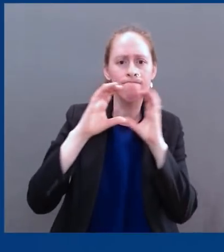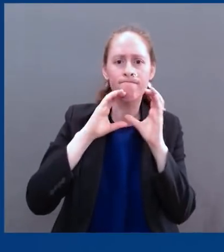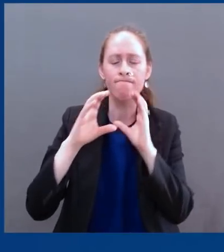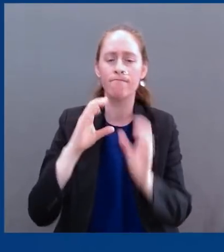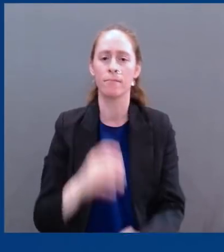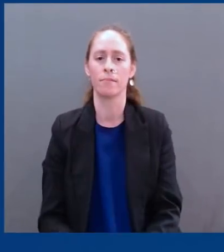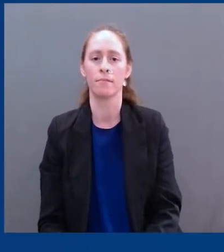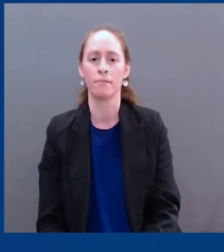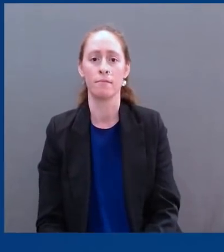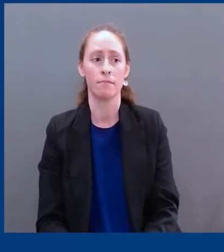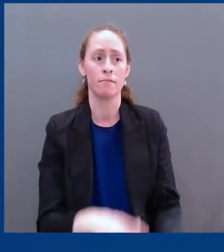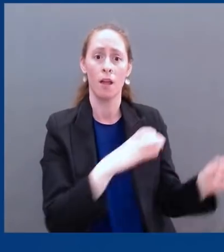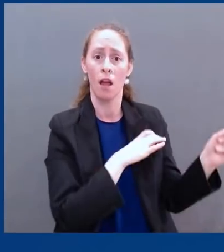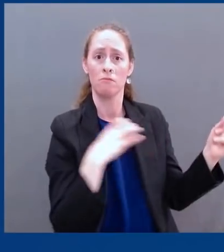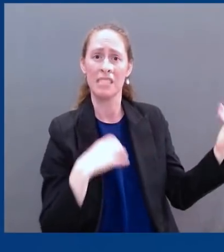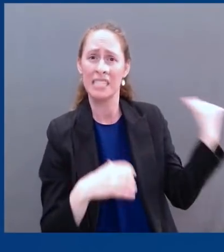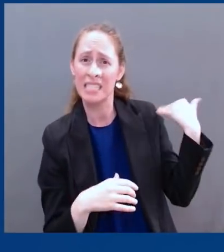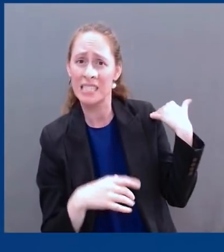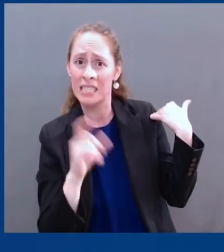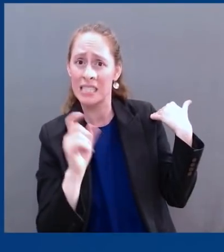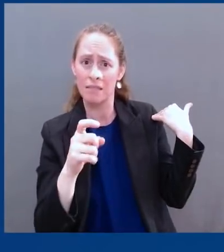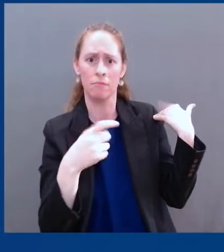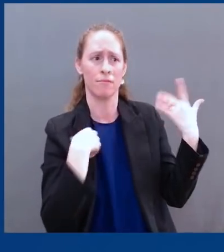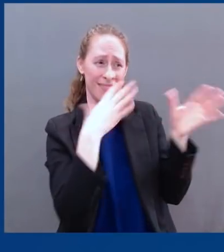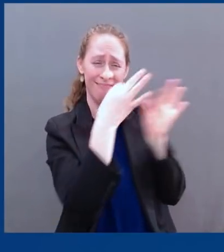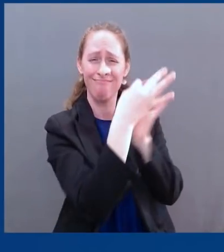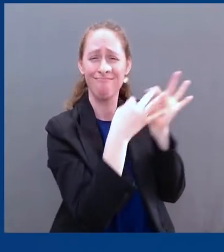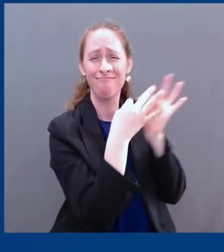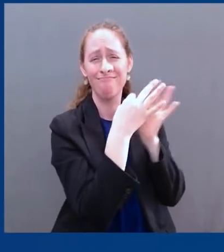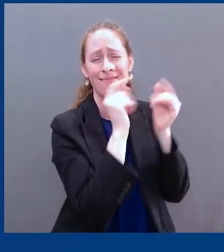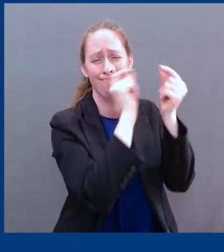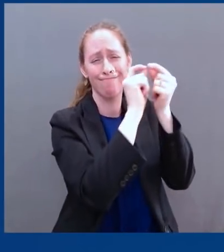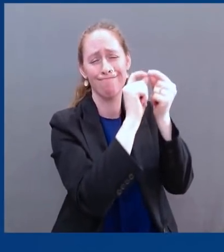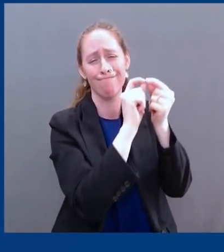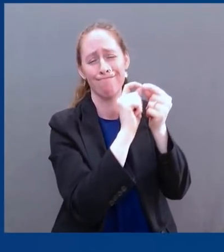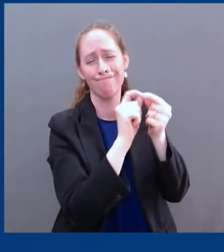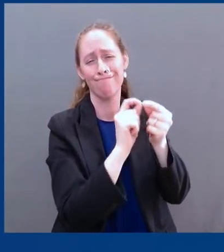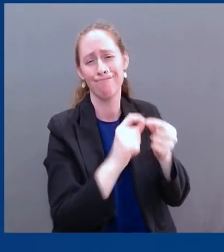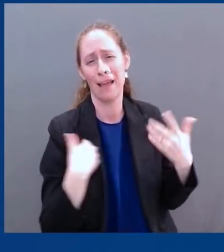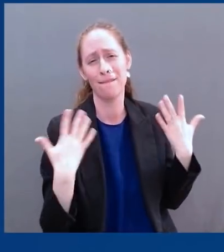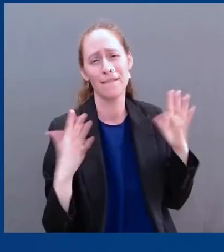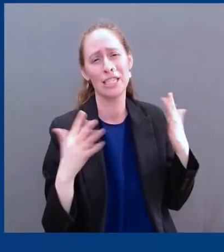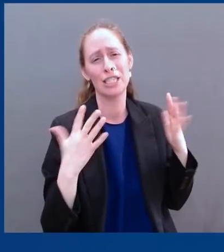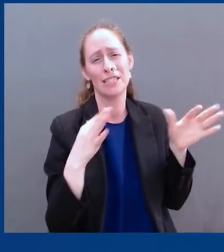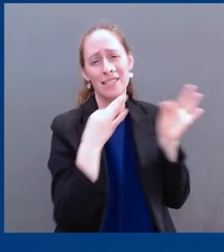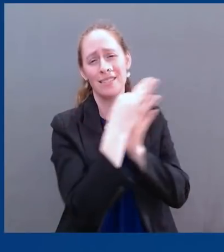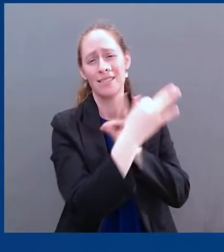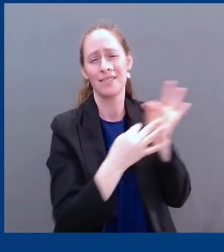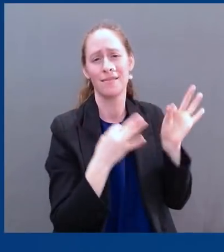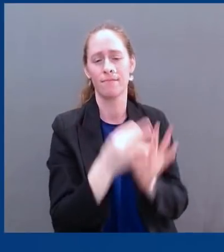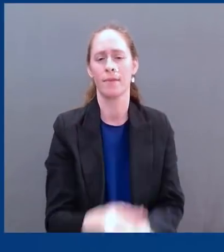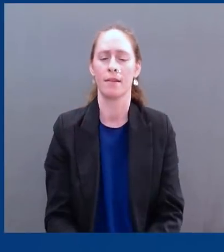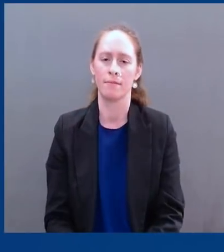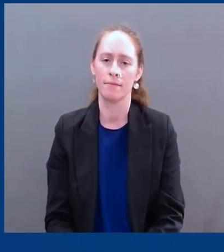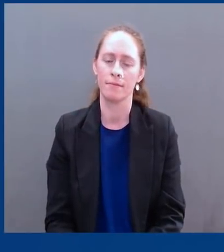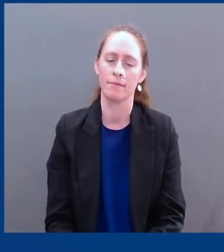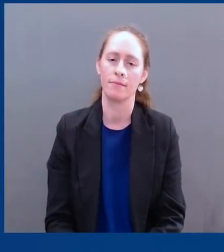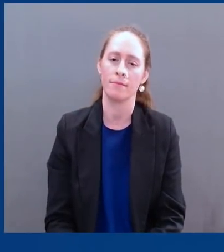and a full accounting of the entire American Rescue Plan, which, as you all know, goes well beyond the direct medical needs.